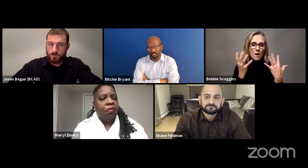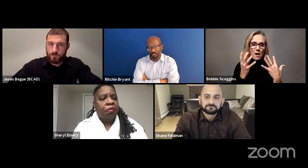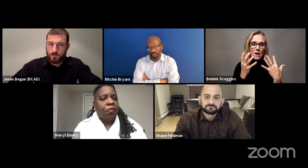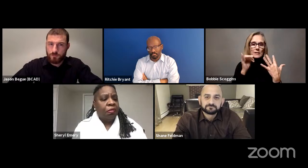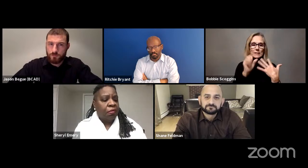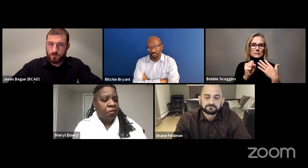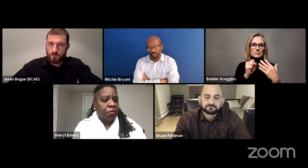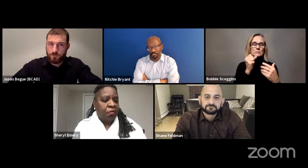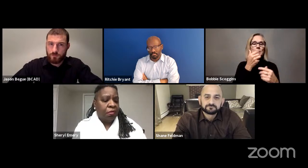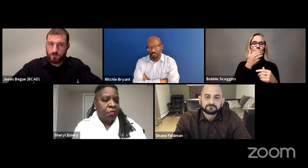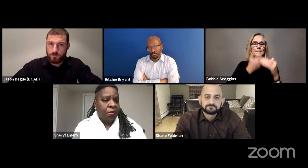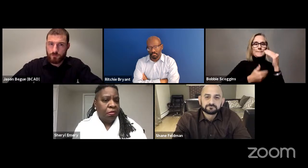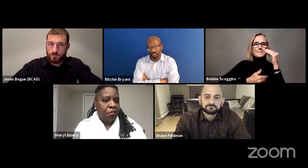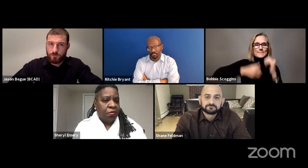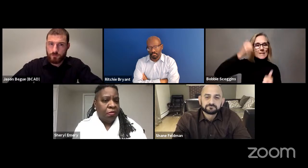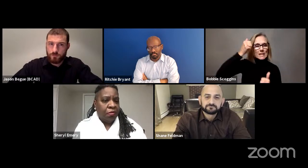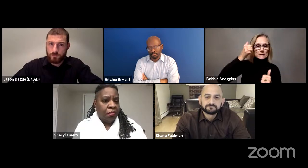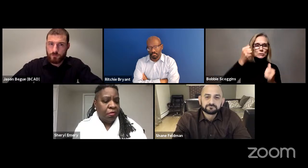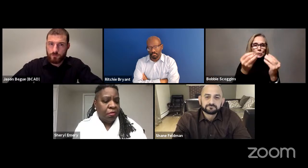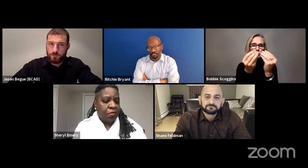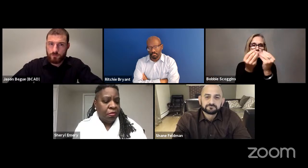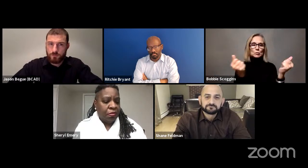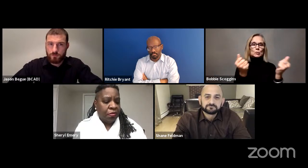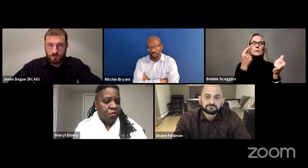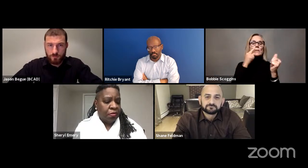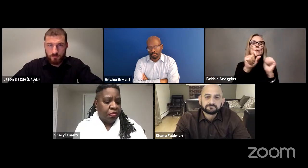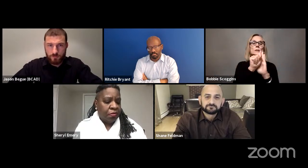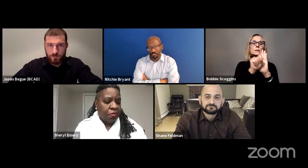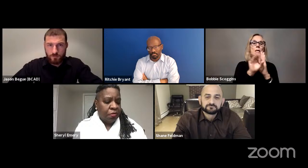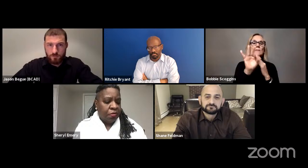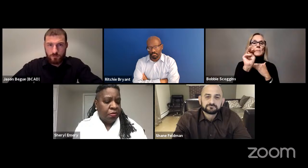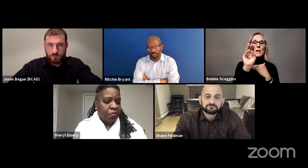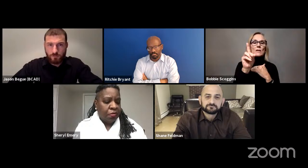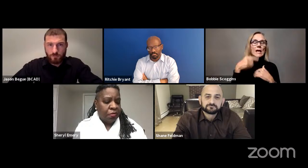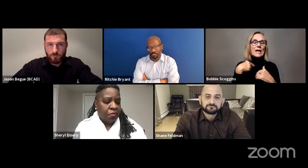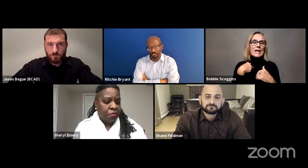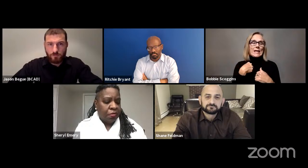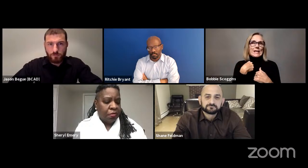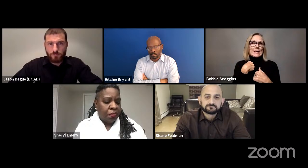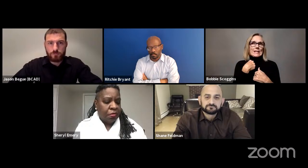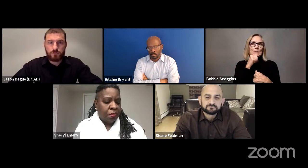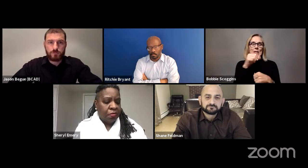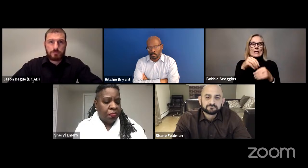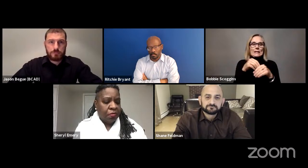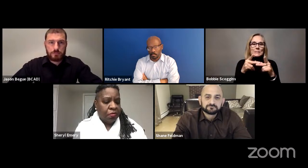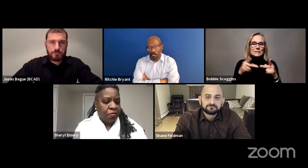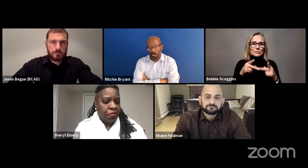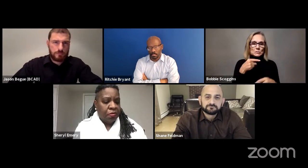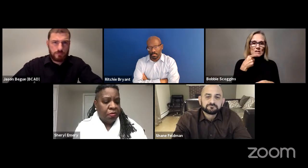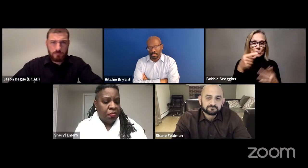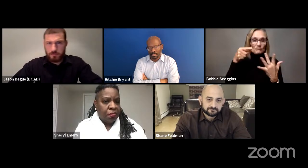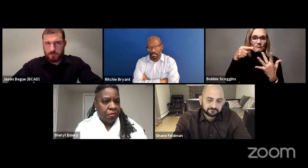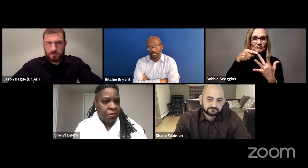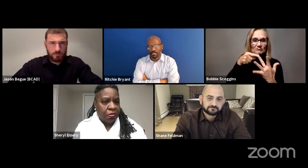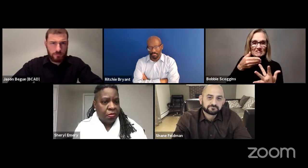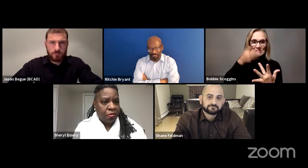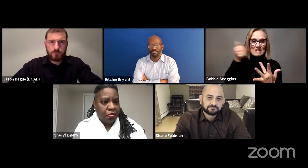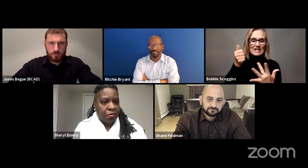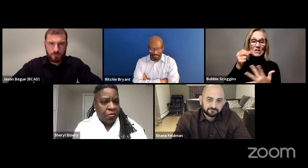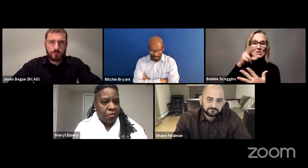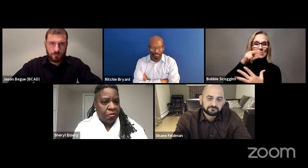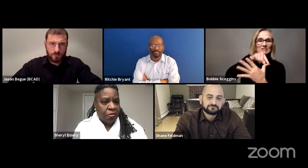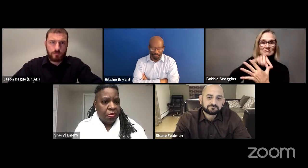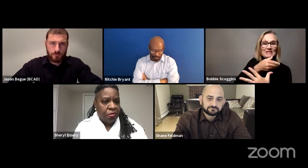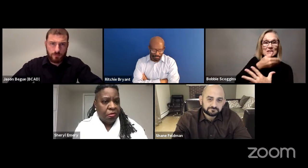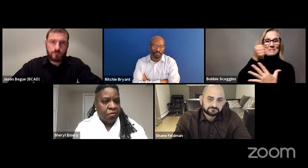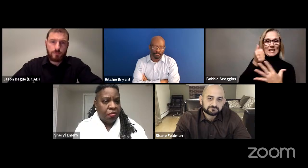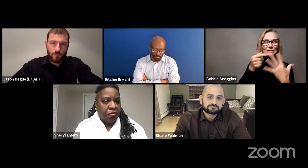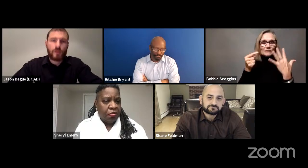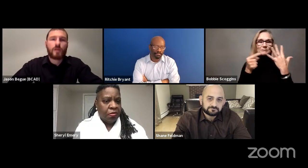the state. And that's how you can develop the best solution and the best fit for Maryland.